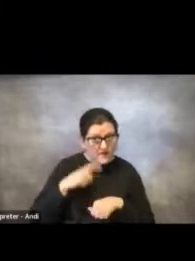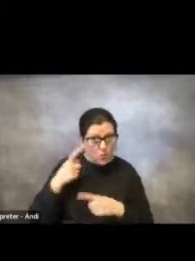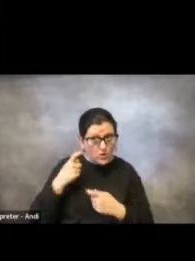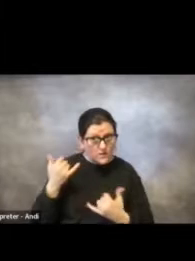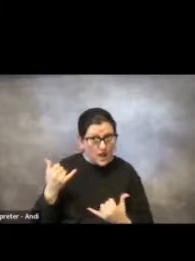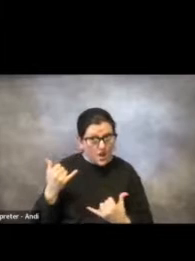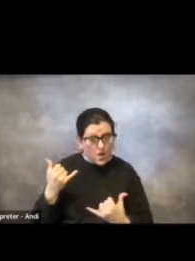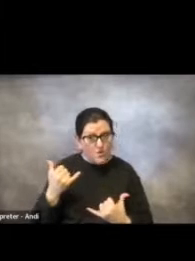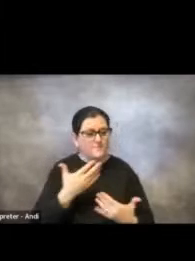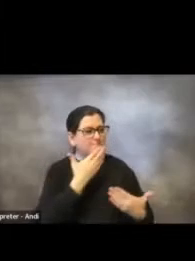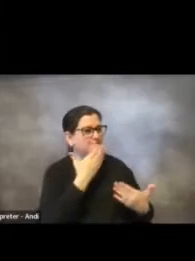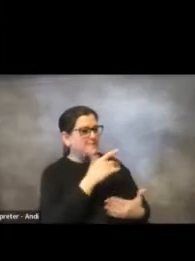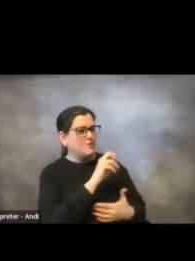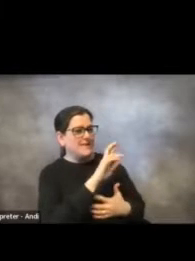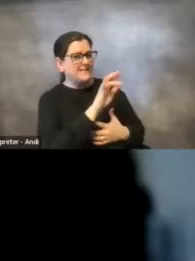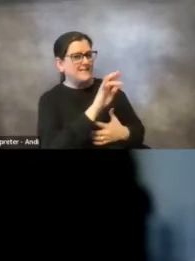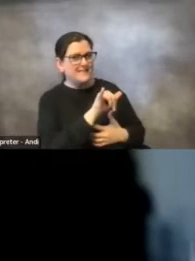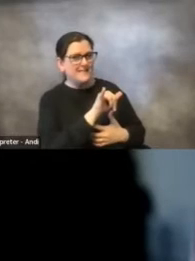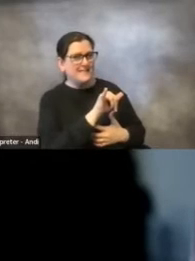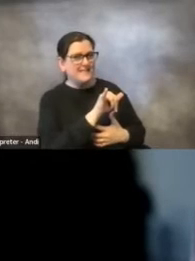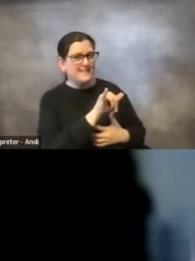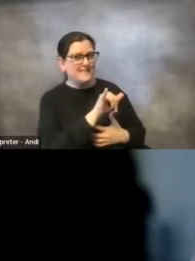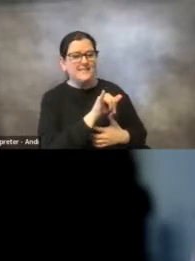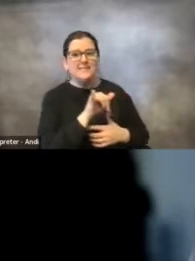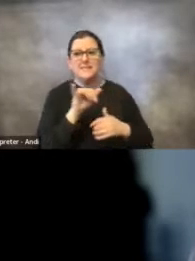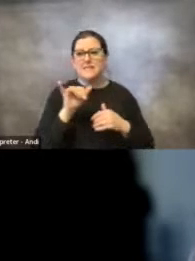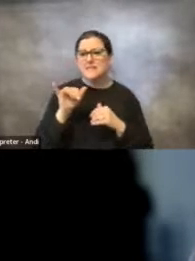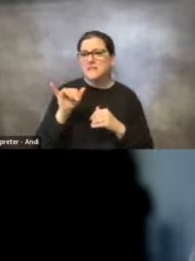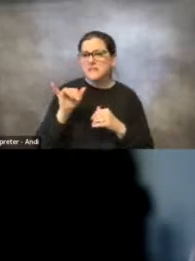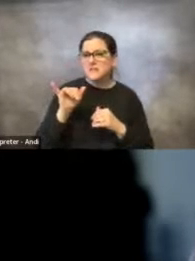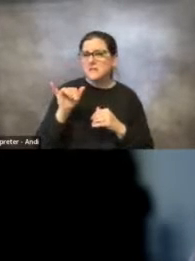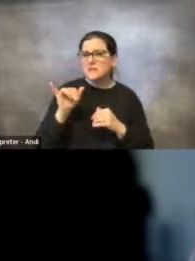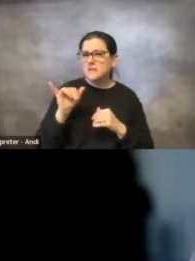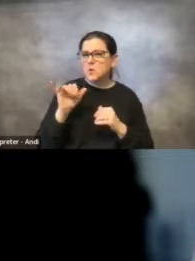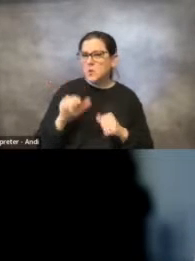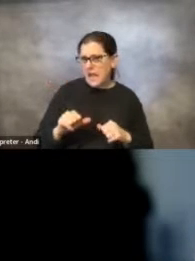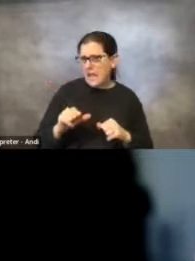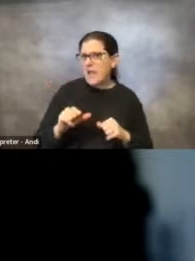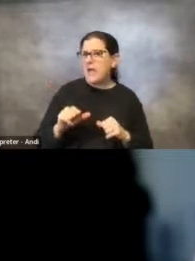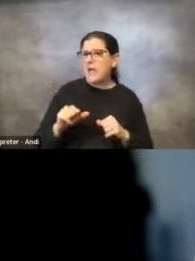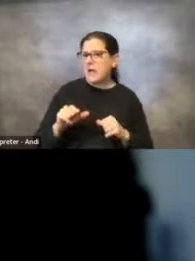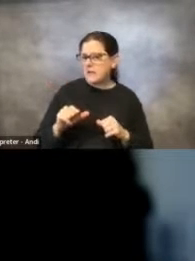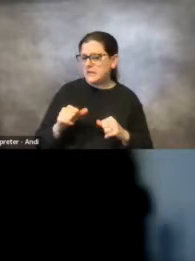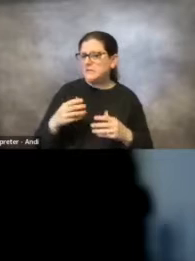Zaida Ricker: Thank you, Traci. We can address some questions have Traci now and then we can